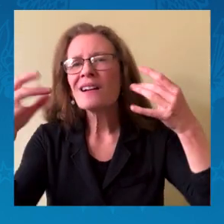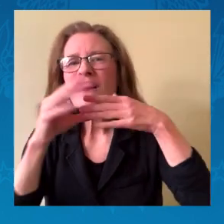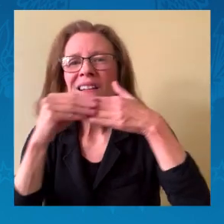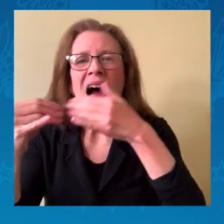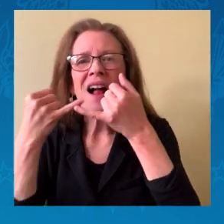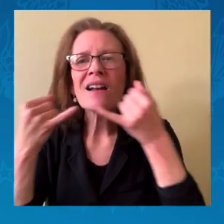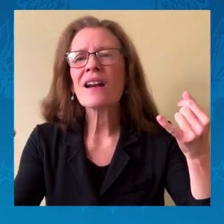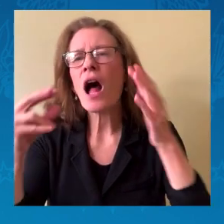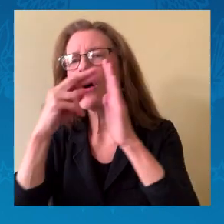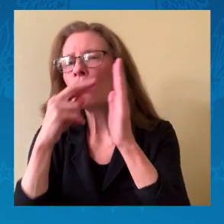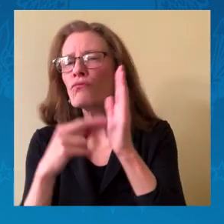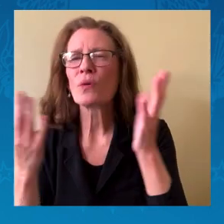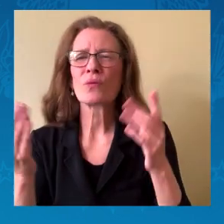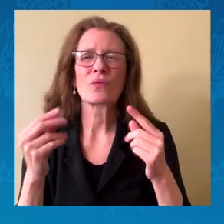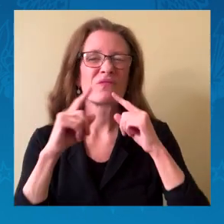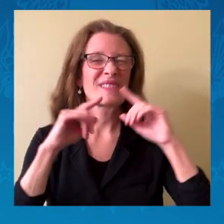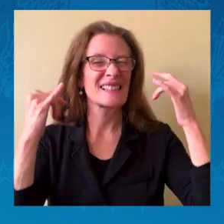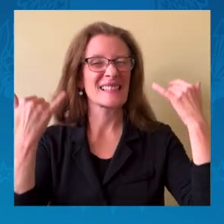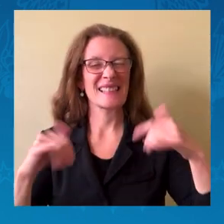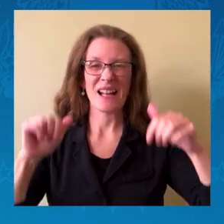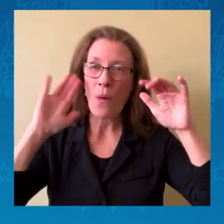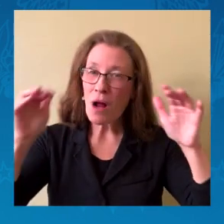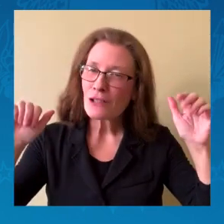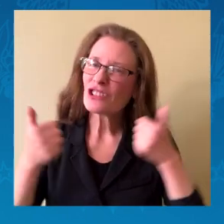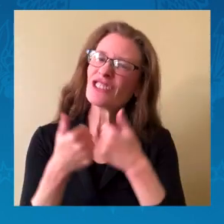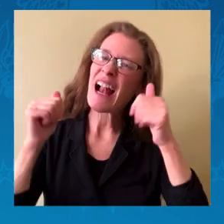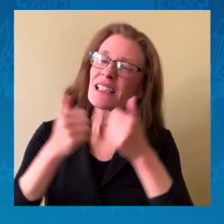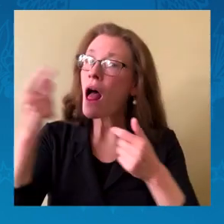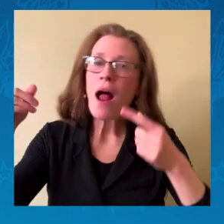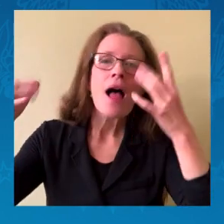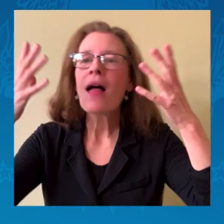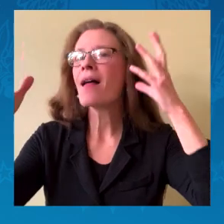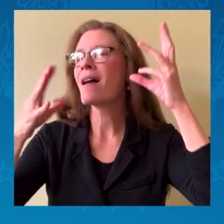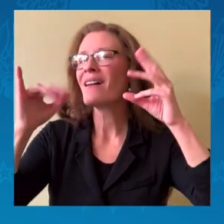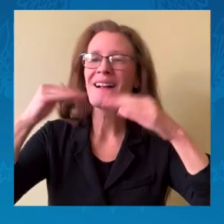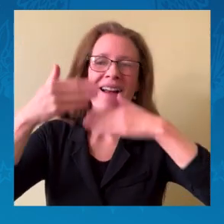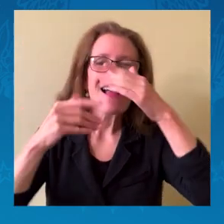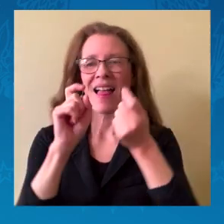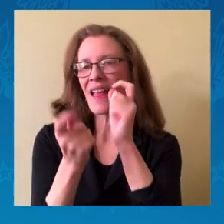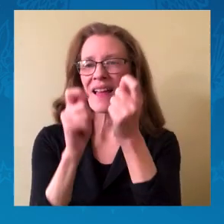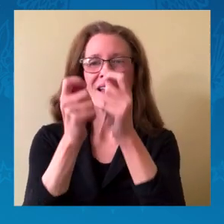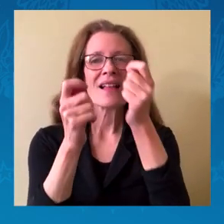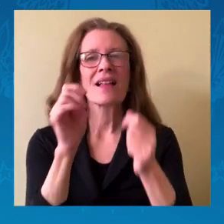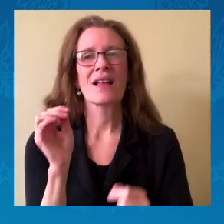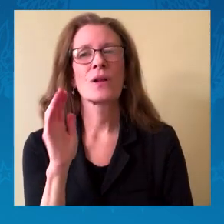As has been mentioned with respect to the growing threats to outer space activities such as Russia's recent